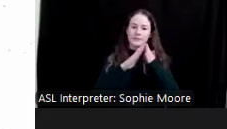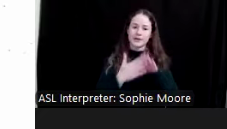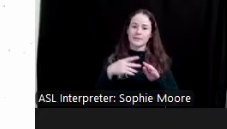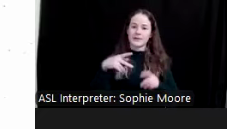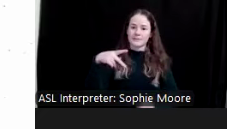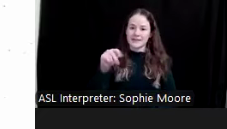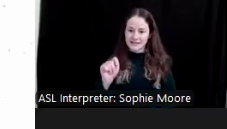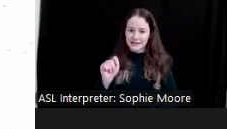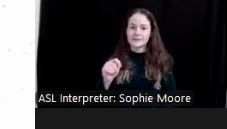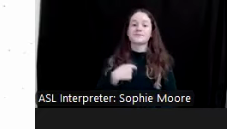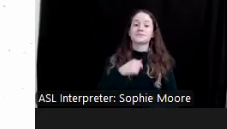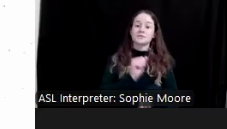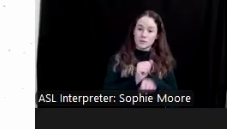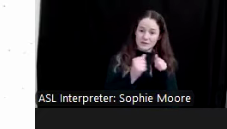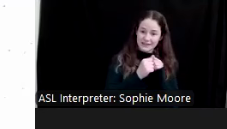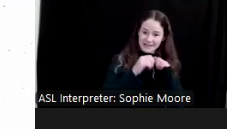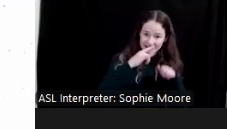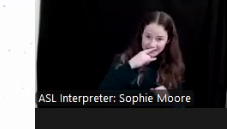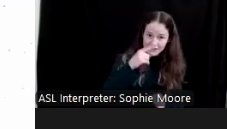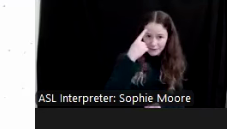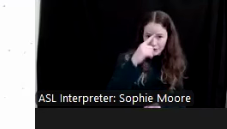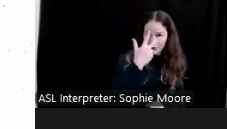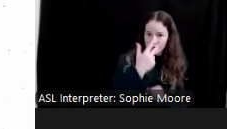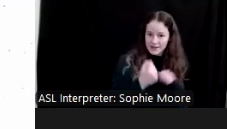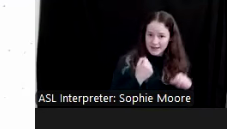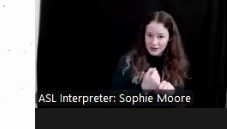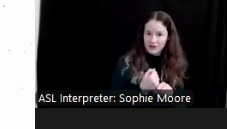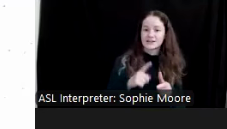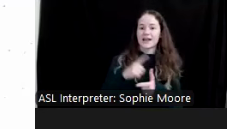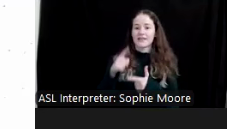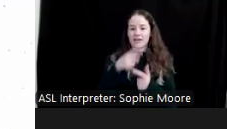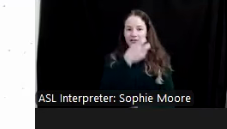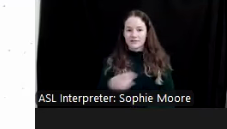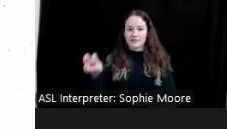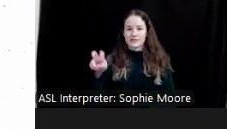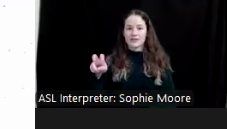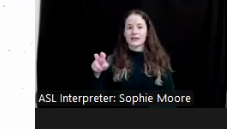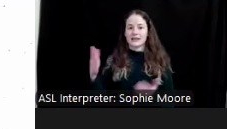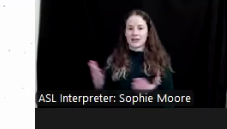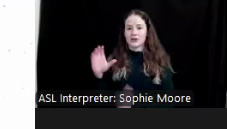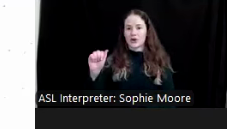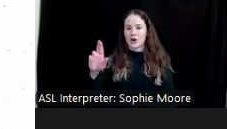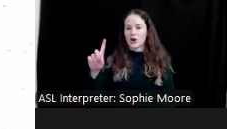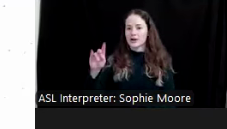to the um inpatient spinal cord unit at Cardinal Hill here in town where I worked with people with um acute spinal